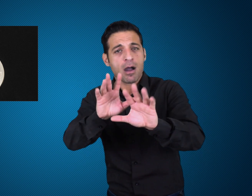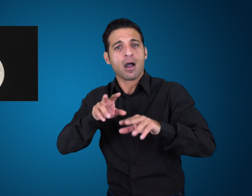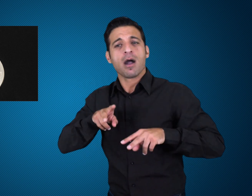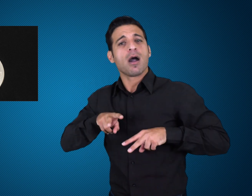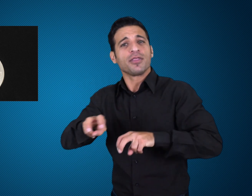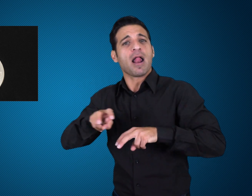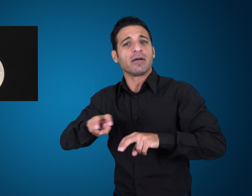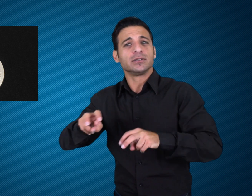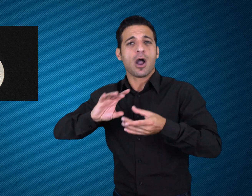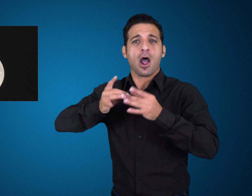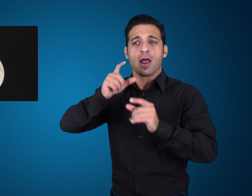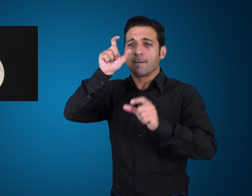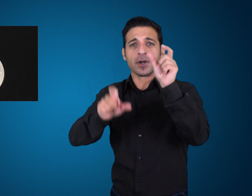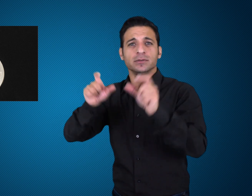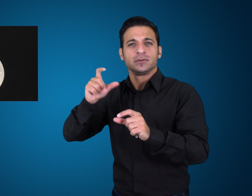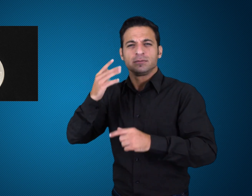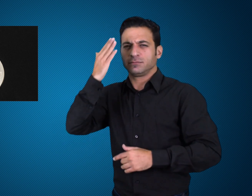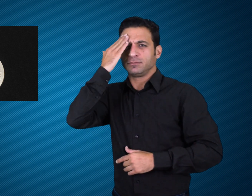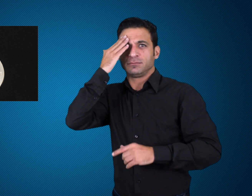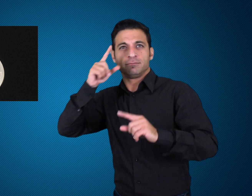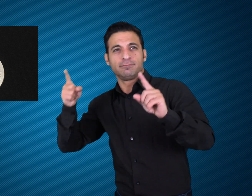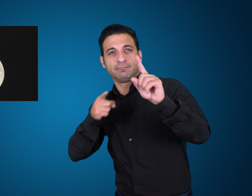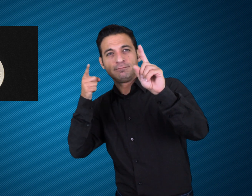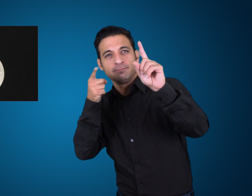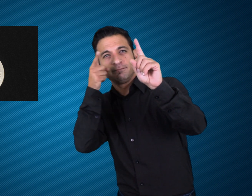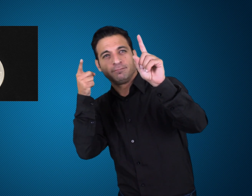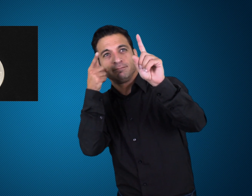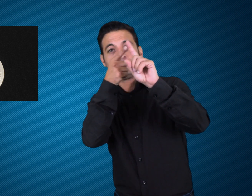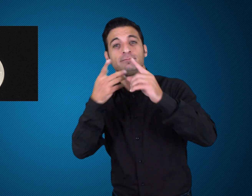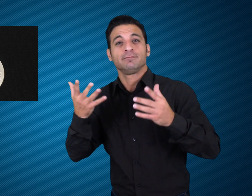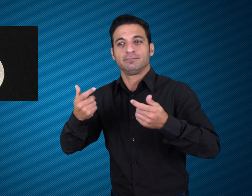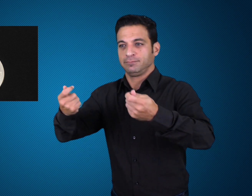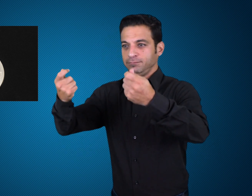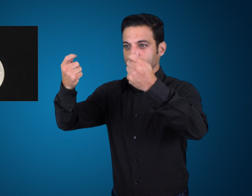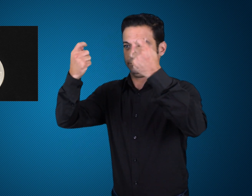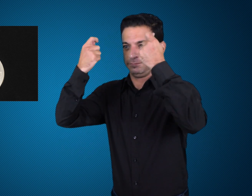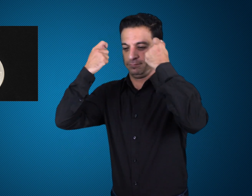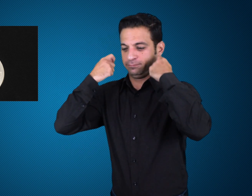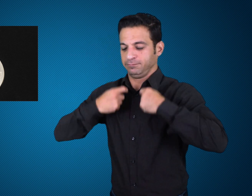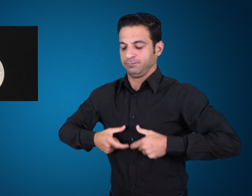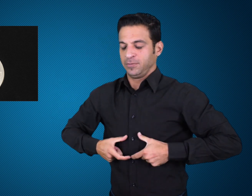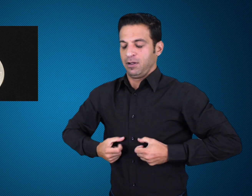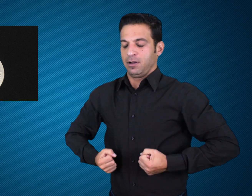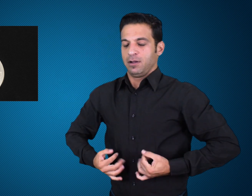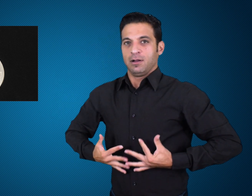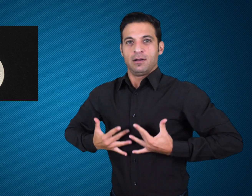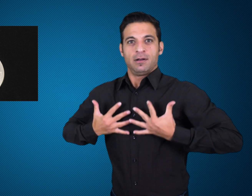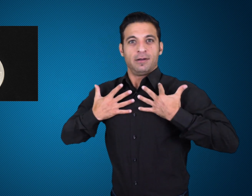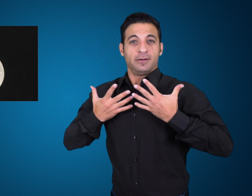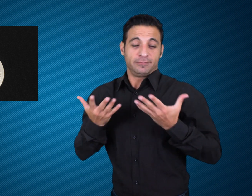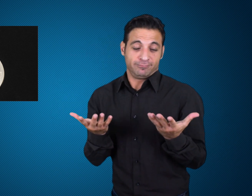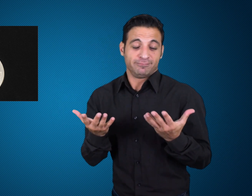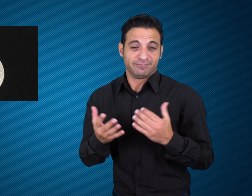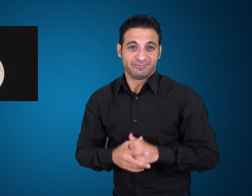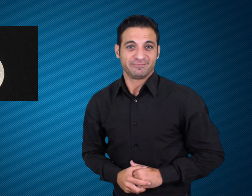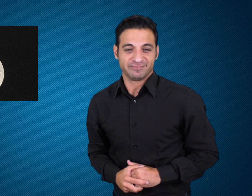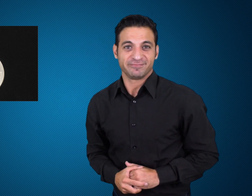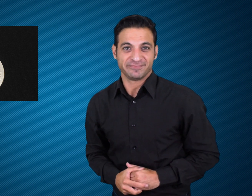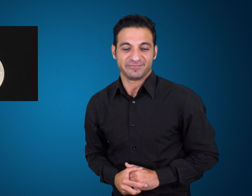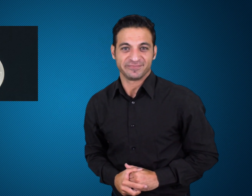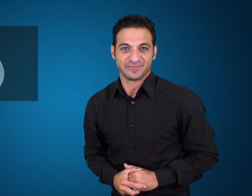Olympic medals always will be the pinnacle for athletes.